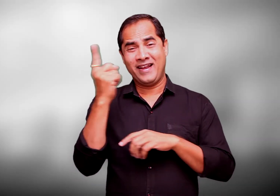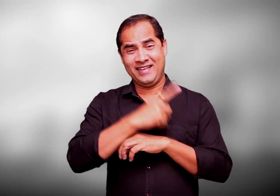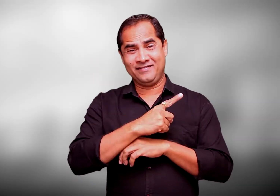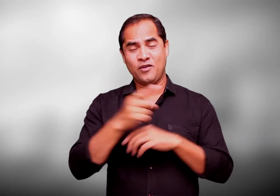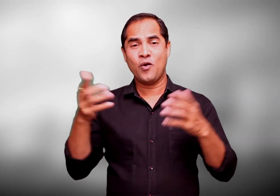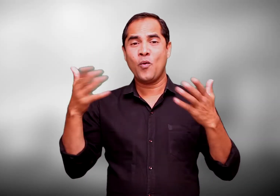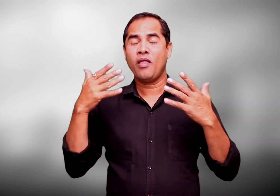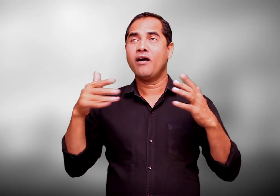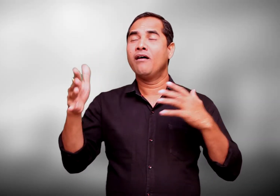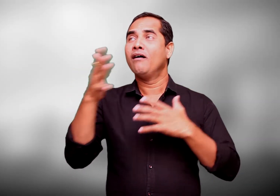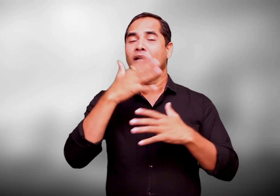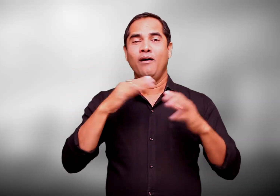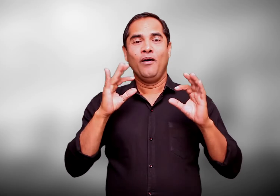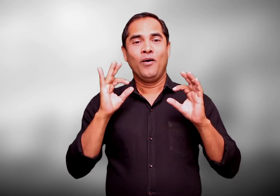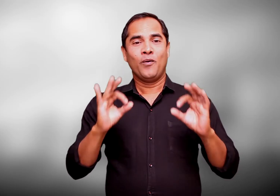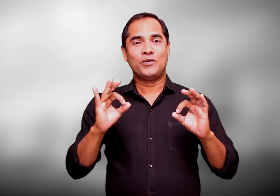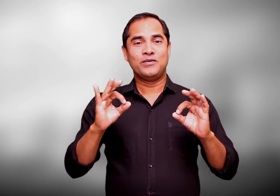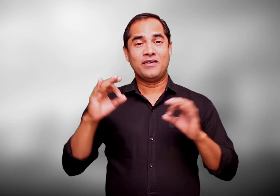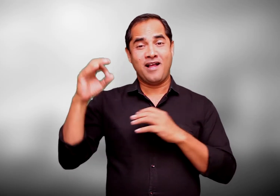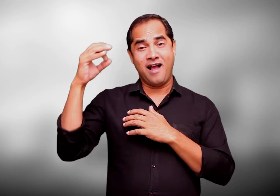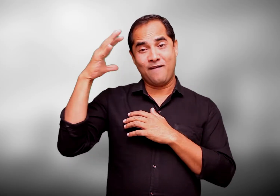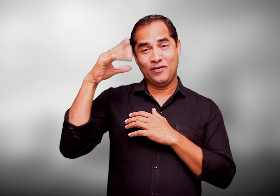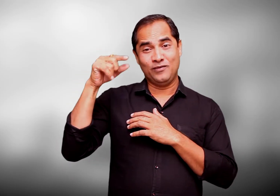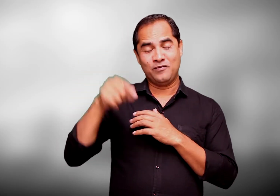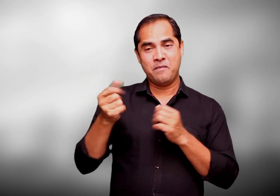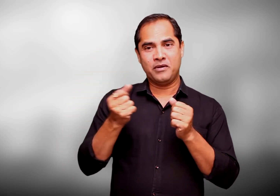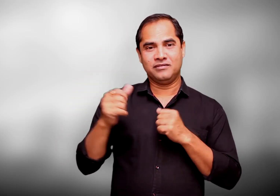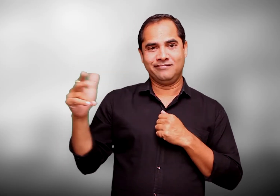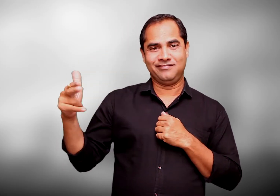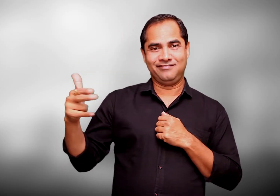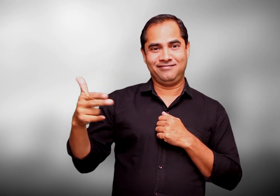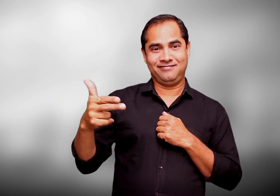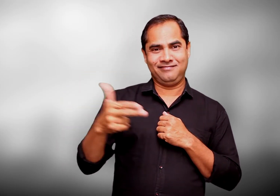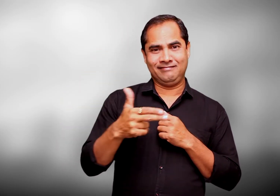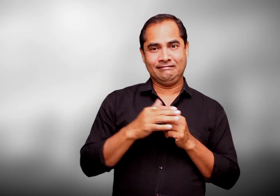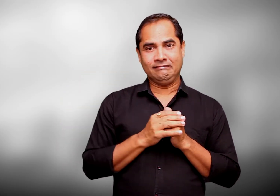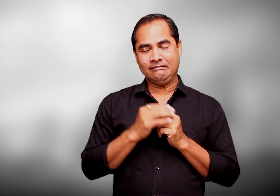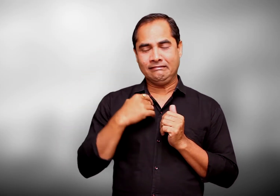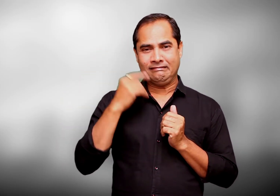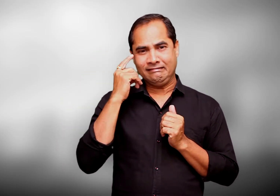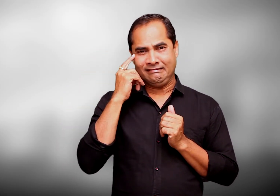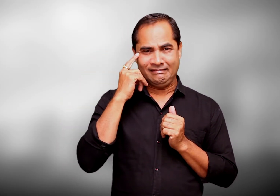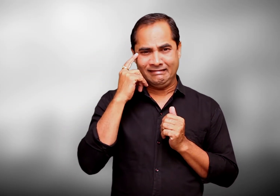Well! One fine spring day the afternoon bus was just on the point of leaving the